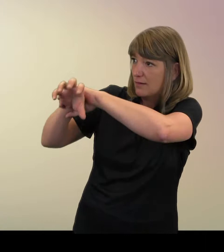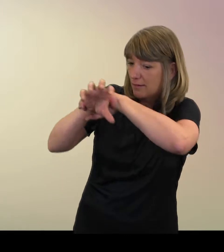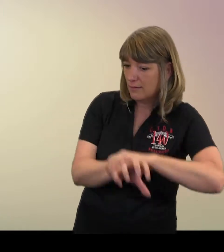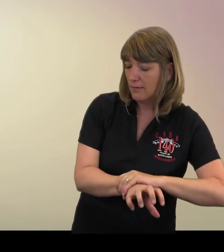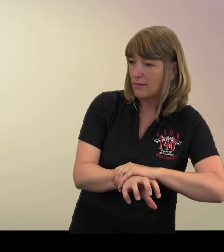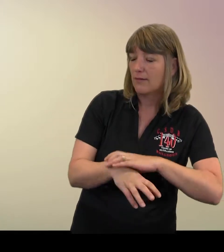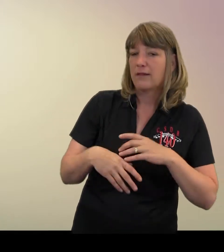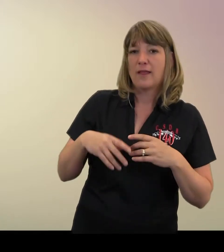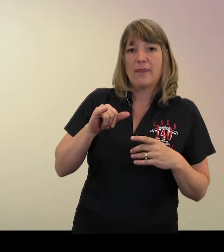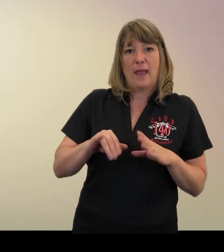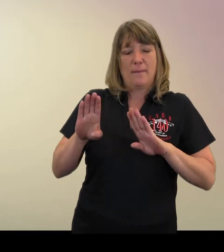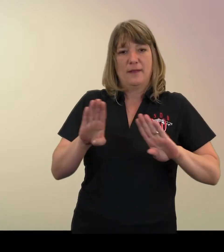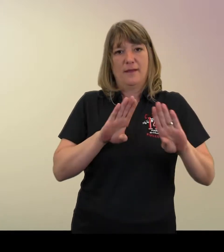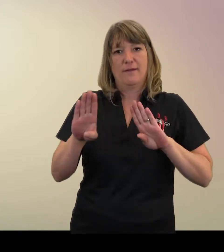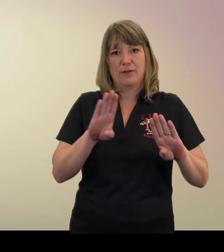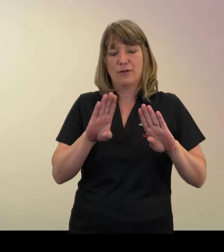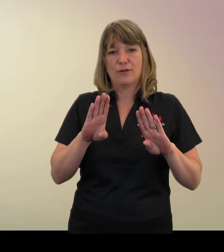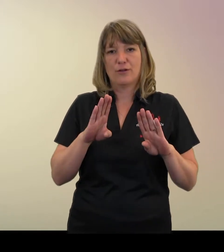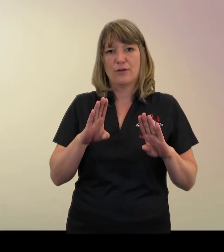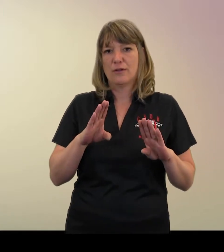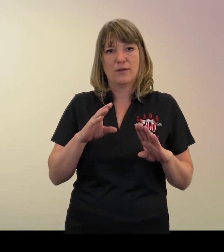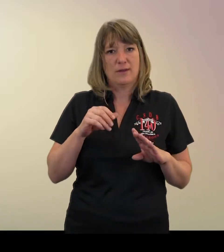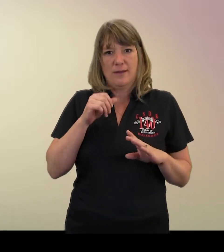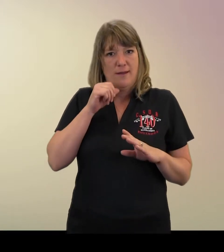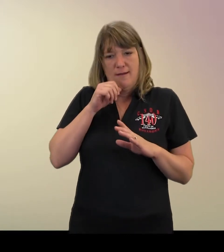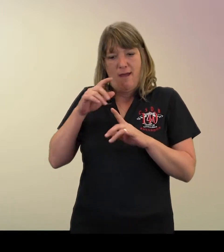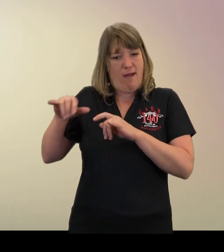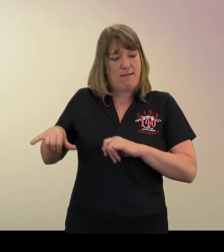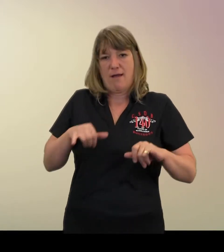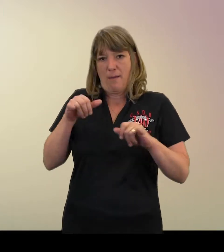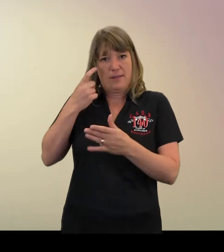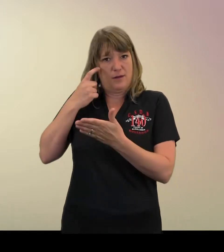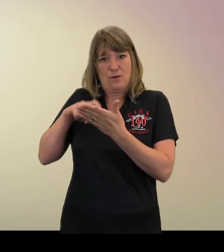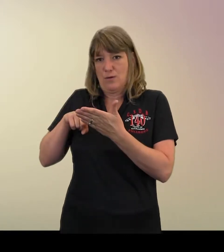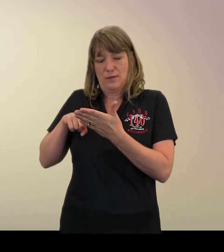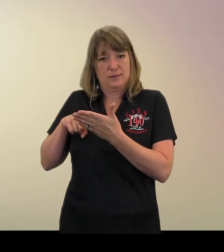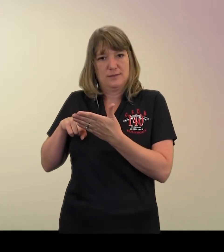This is a behavior that is not commonly seen either